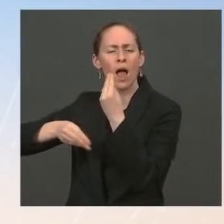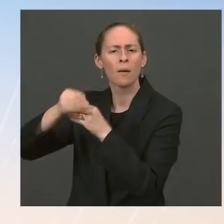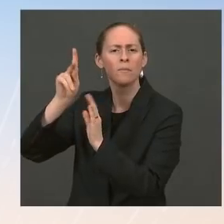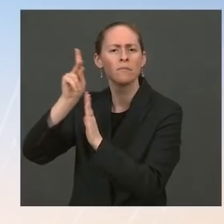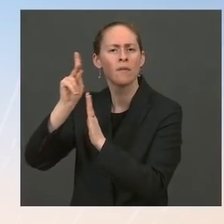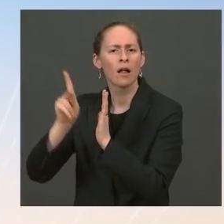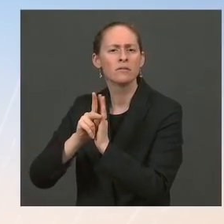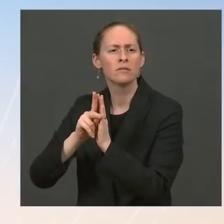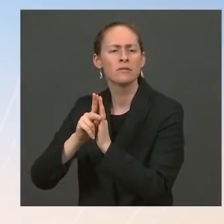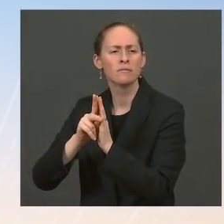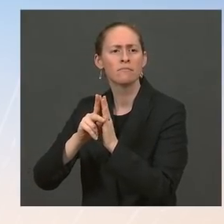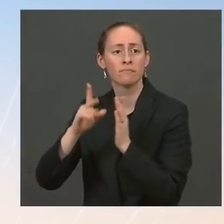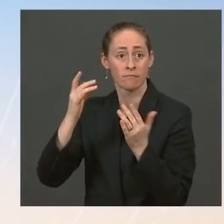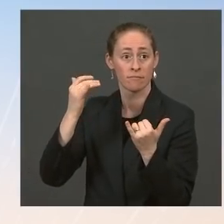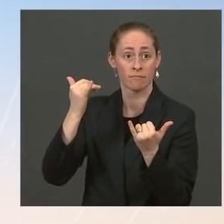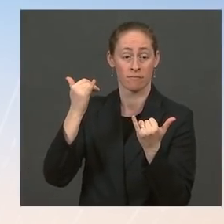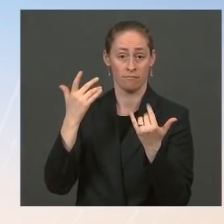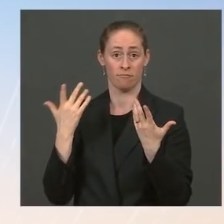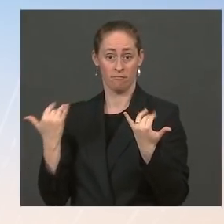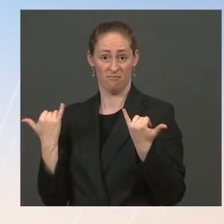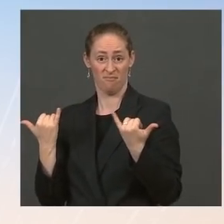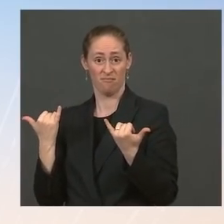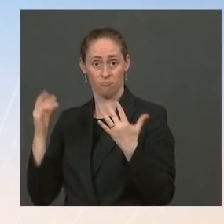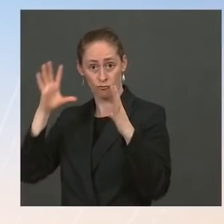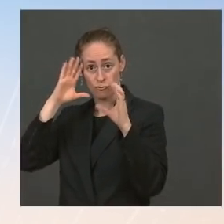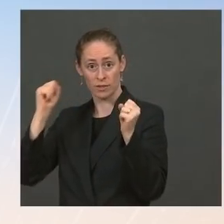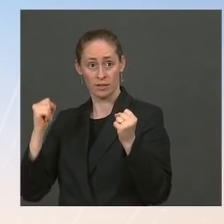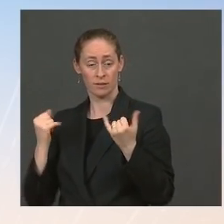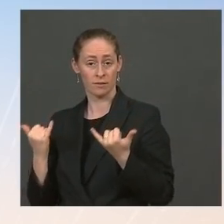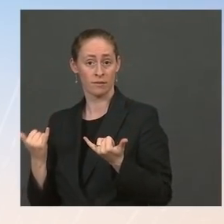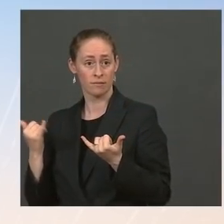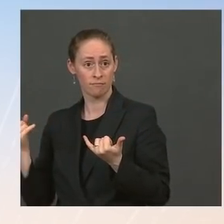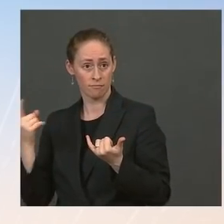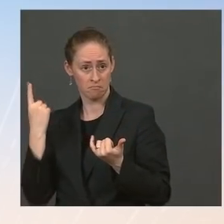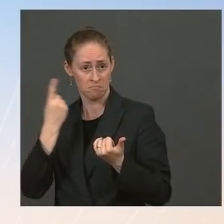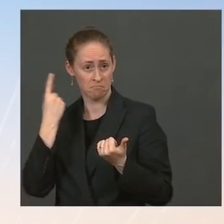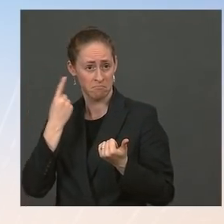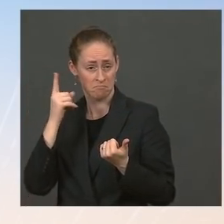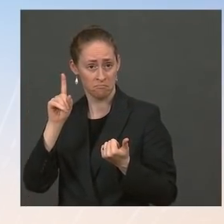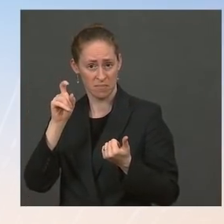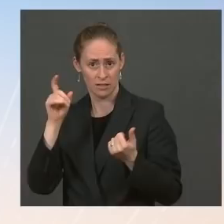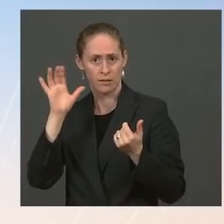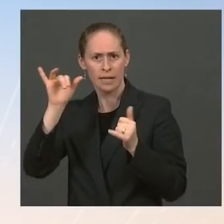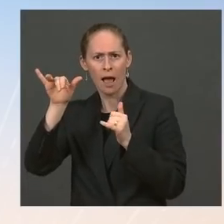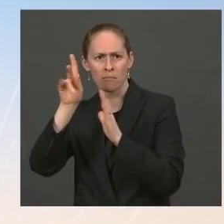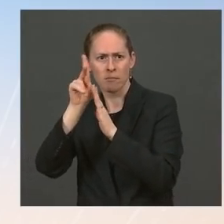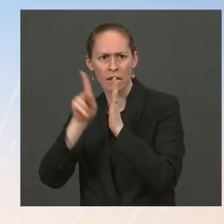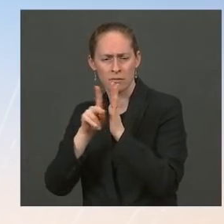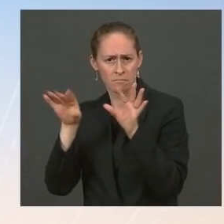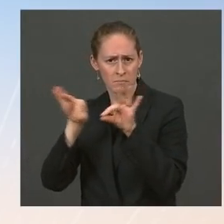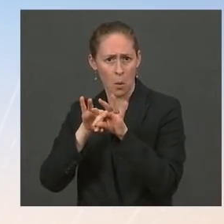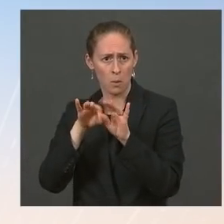as Trump's policies. How do you distinguish those? Ms. Psaki: Give me more information. In what way?